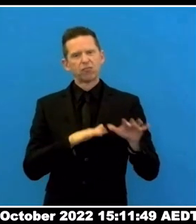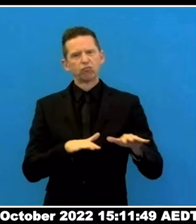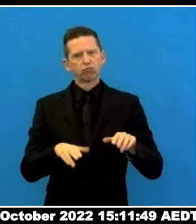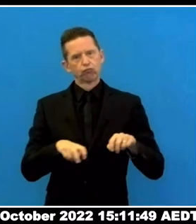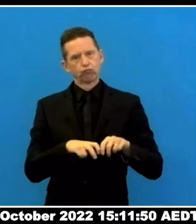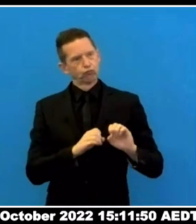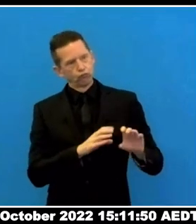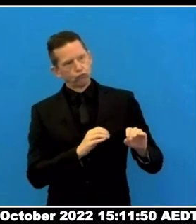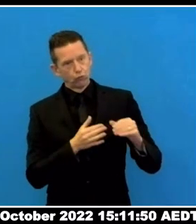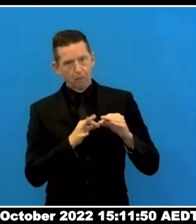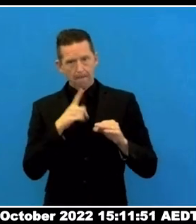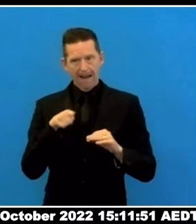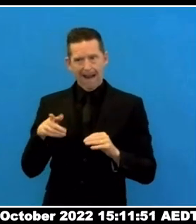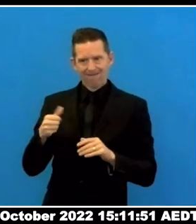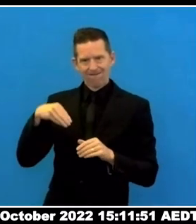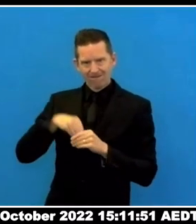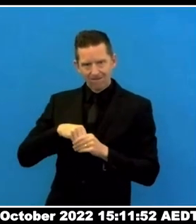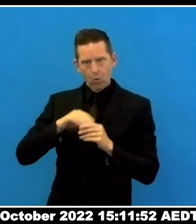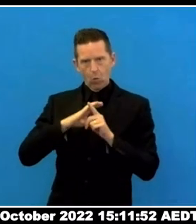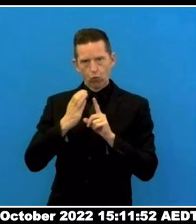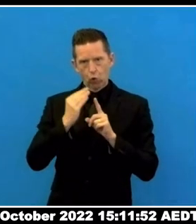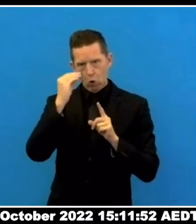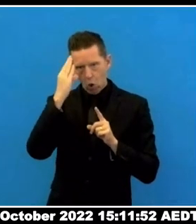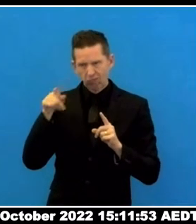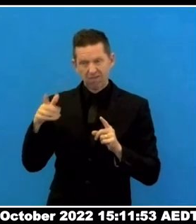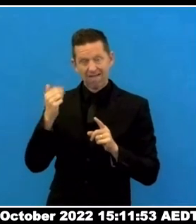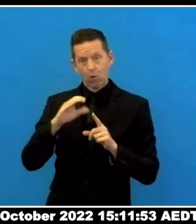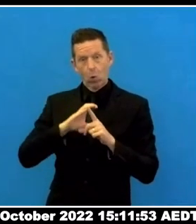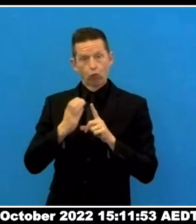but they have cultural knowledge, they have cultural understanding,